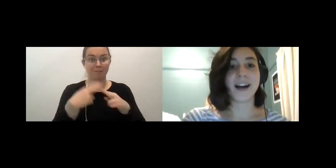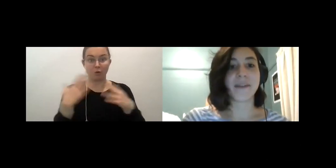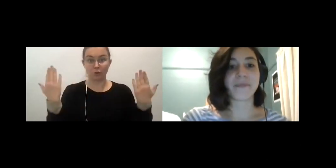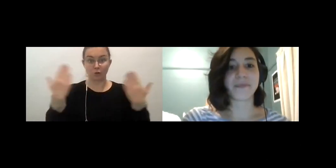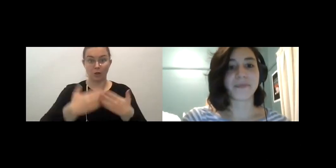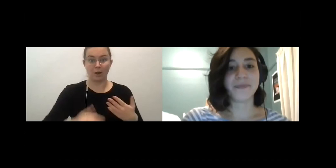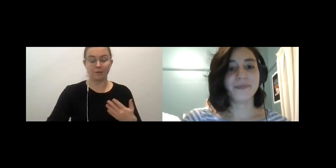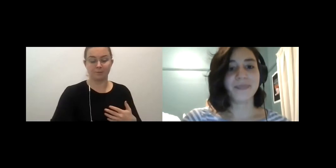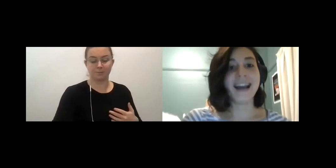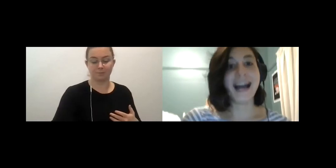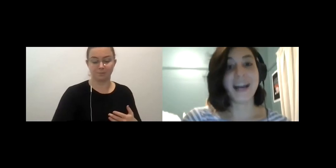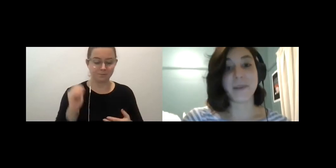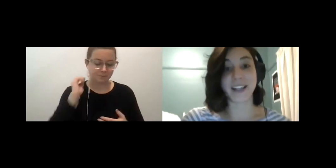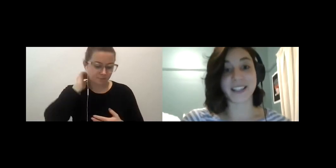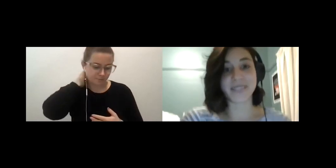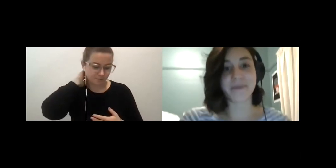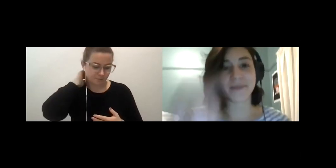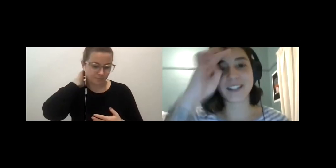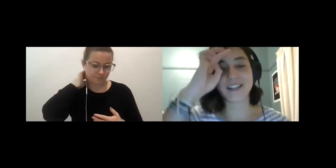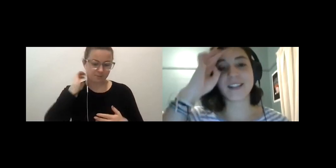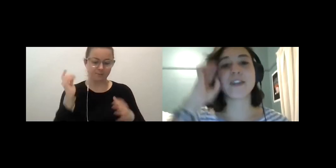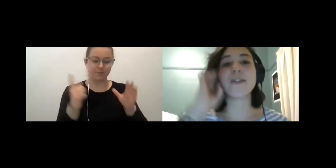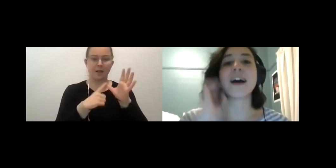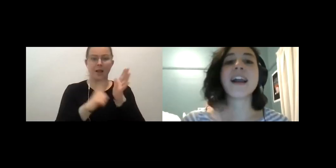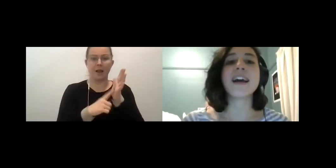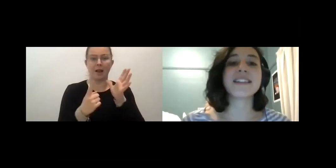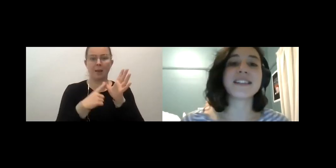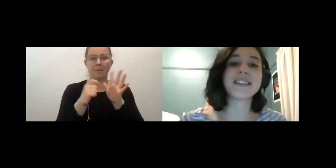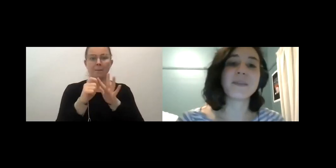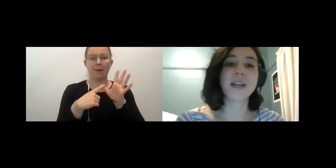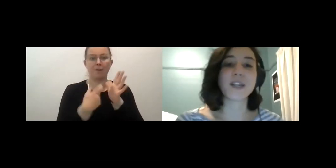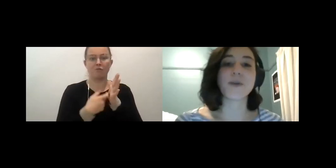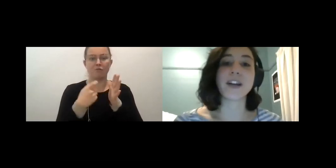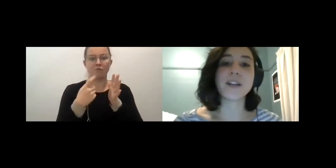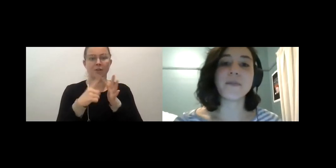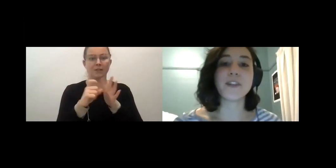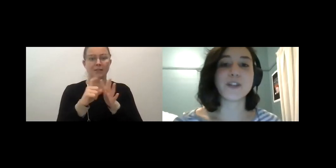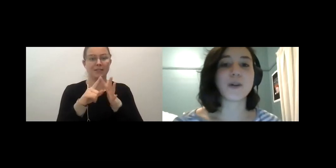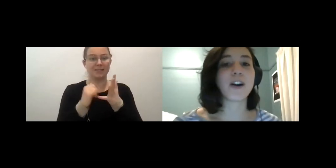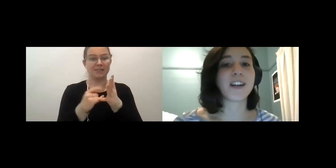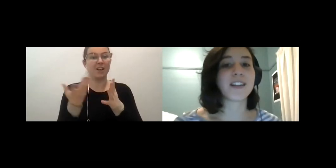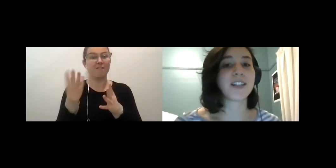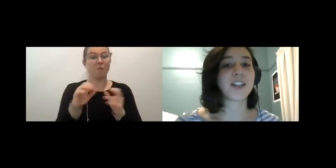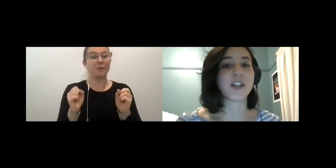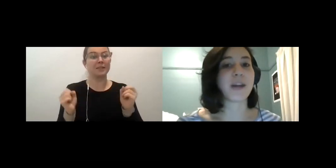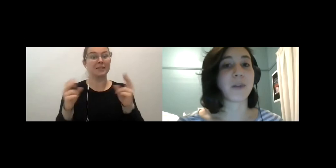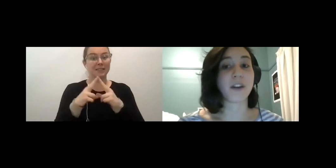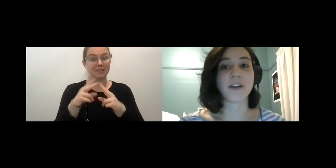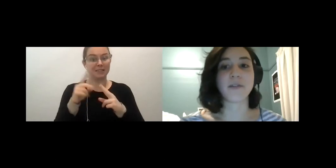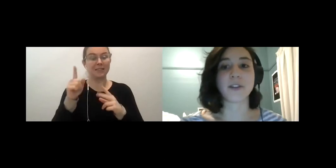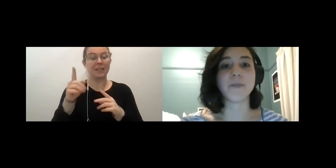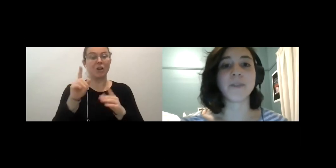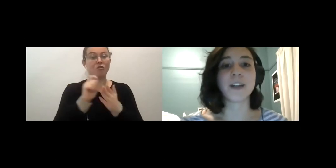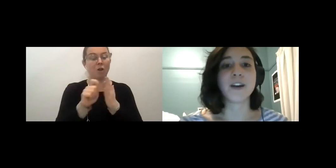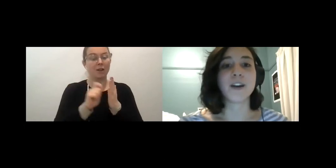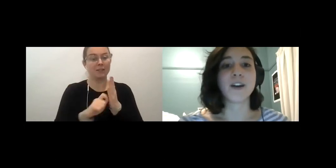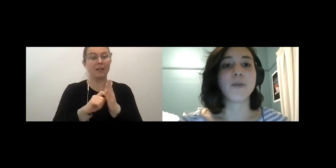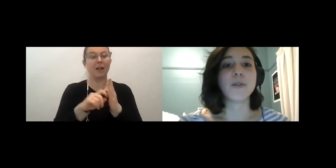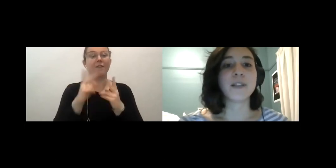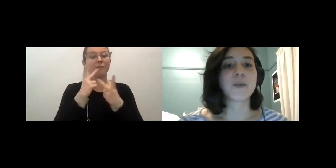Ala is a Sydney-based writer, visual artist, teacher, and mother of two who lives with